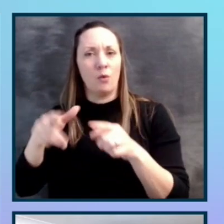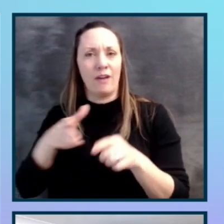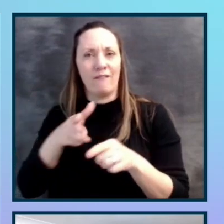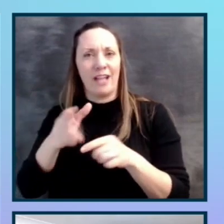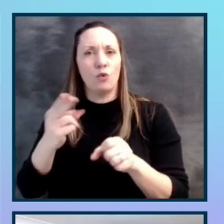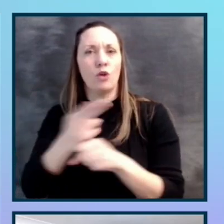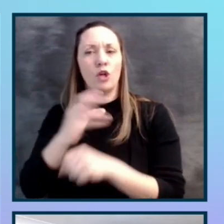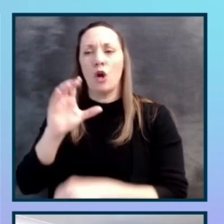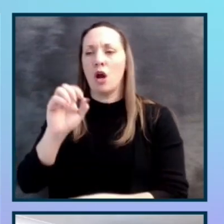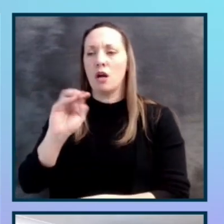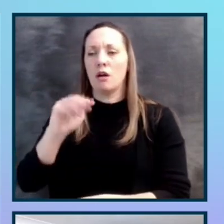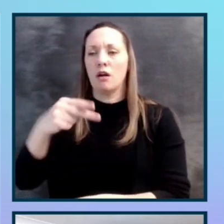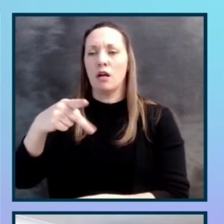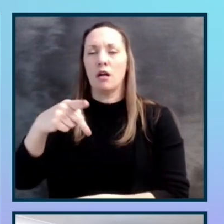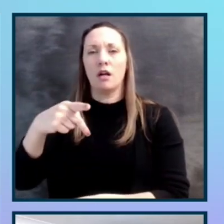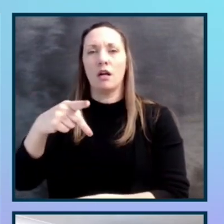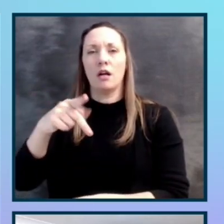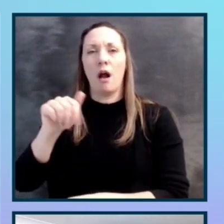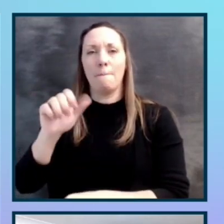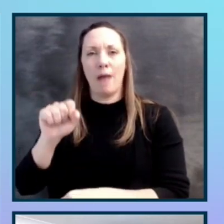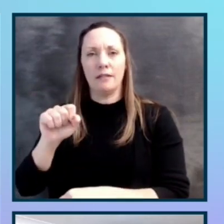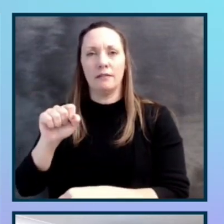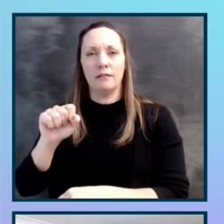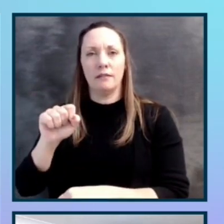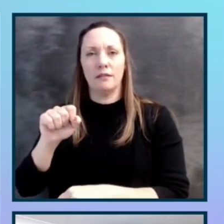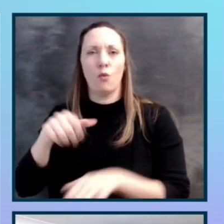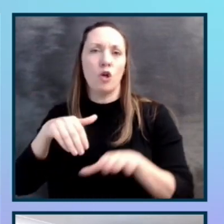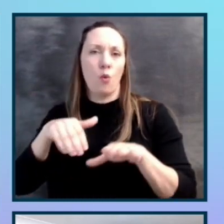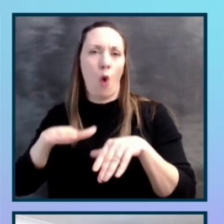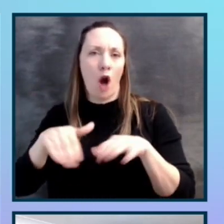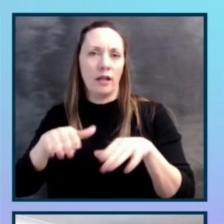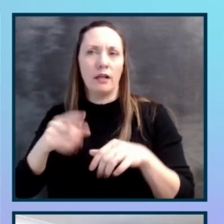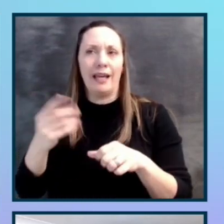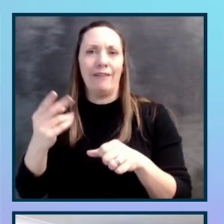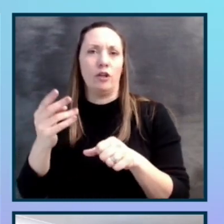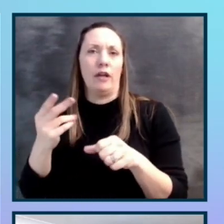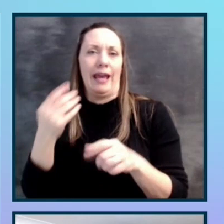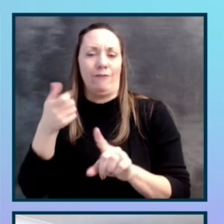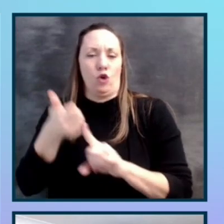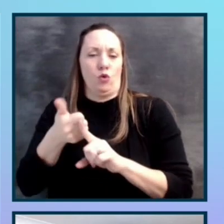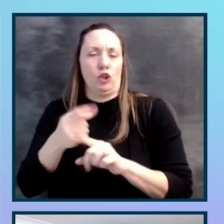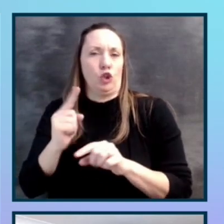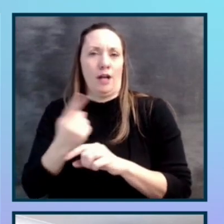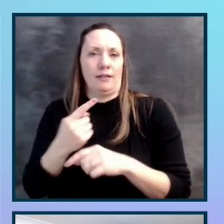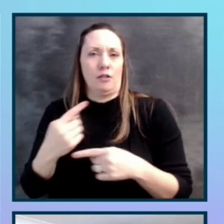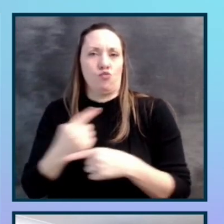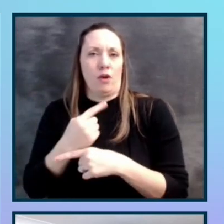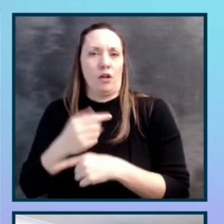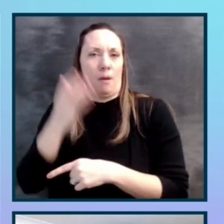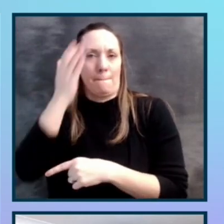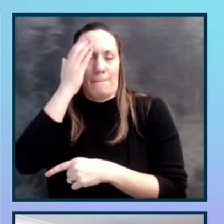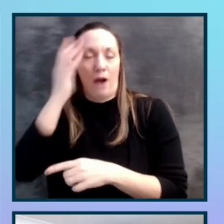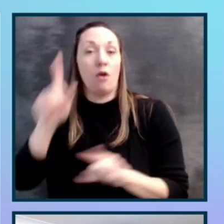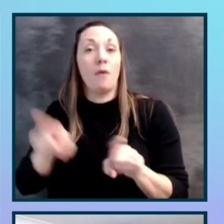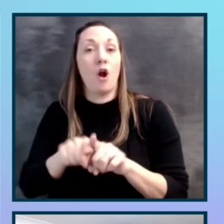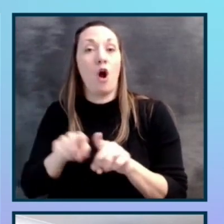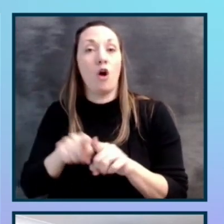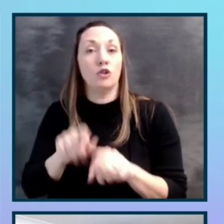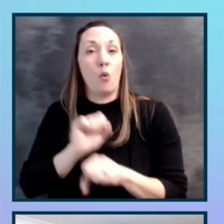when you are on foot, as it were. So when you're actually just playing as your pirate, but it also works when you're steering the ship in like